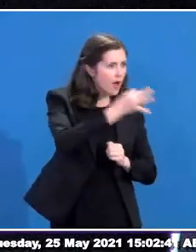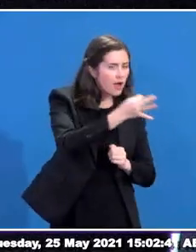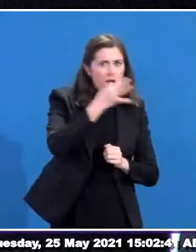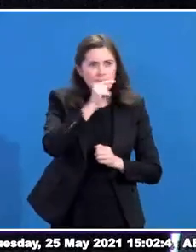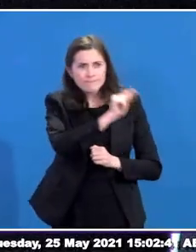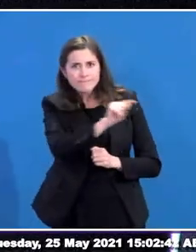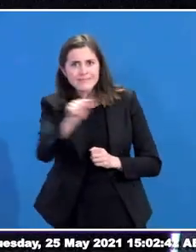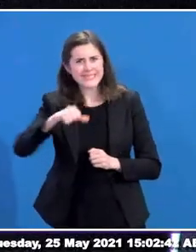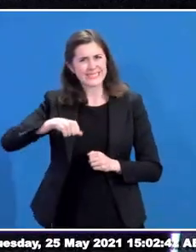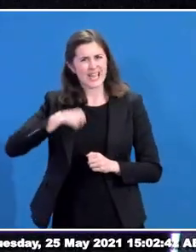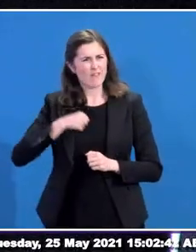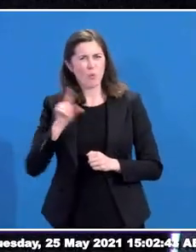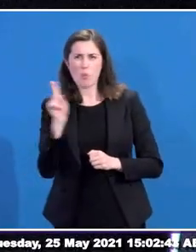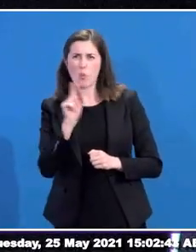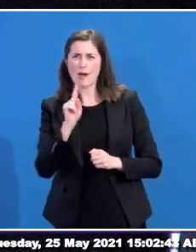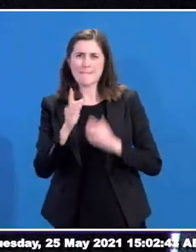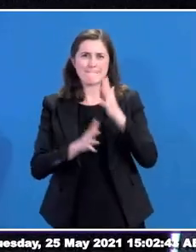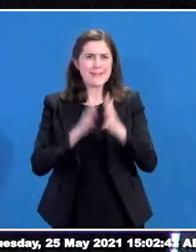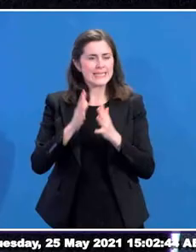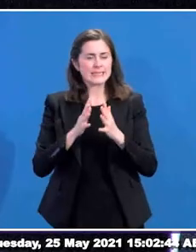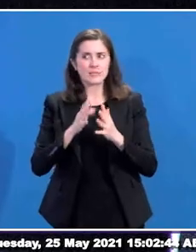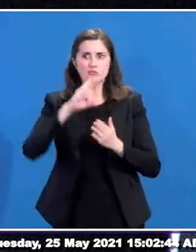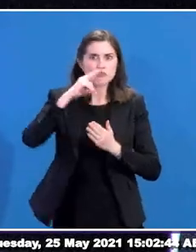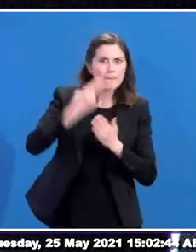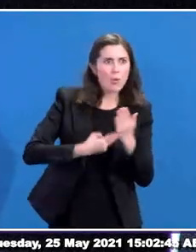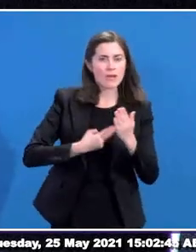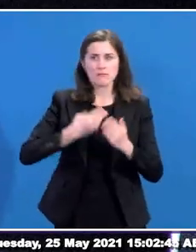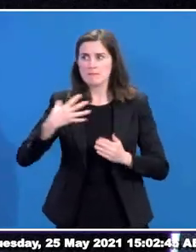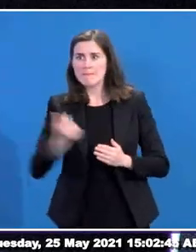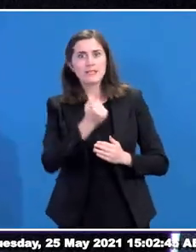mandatory reporting, incident reporting, what they understood of the response